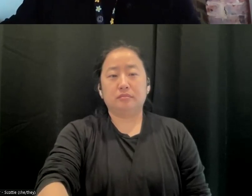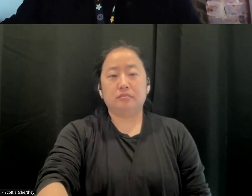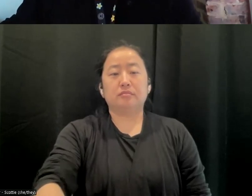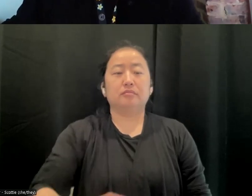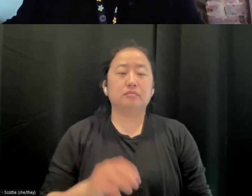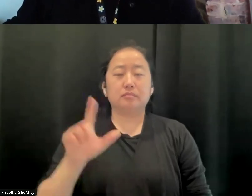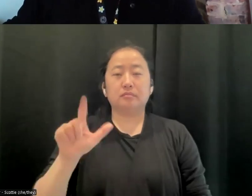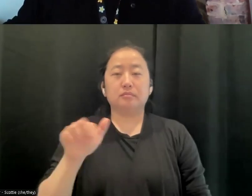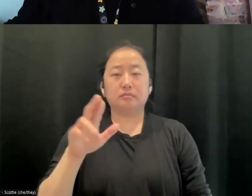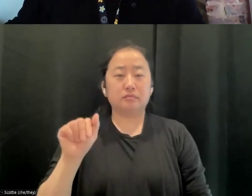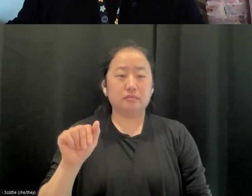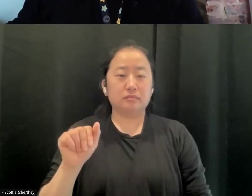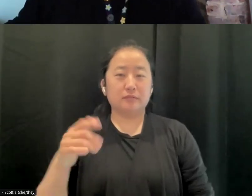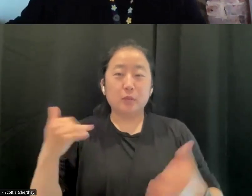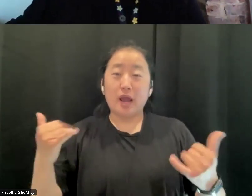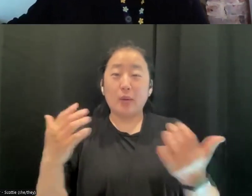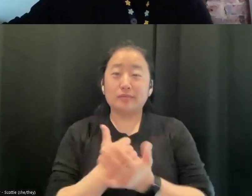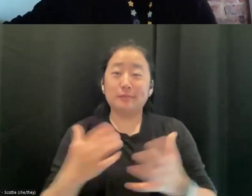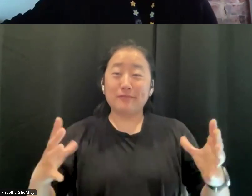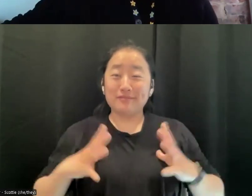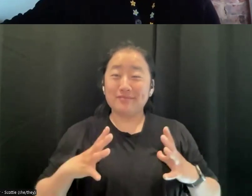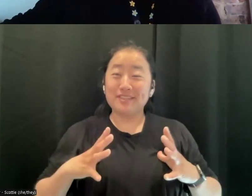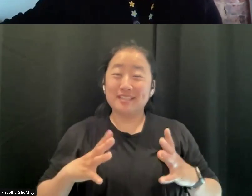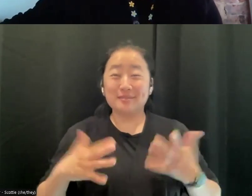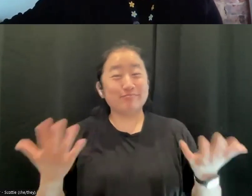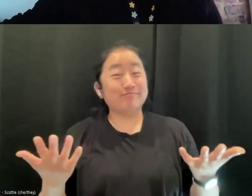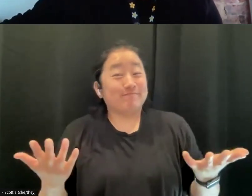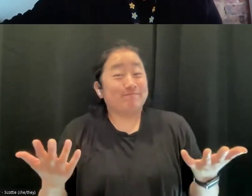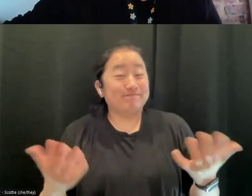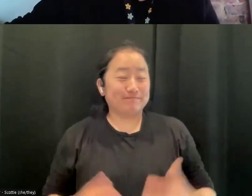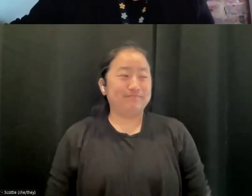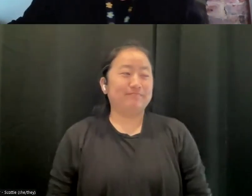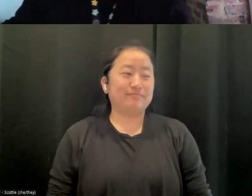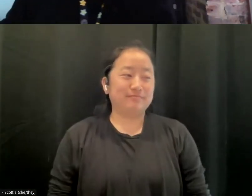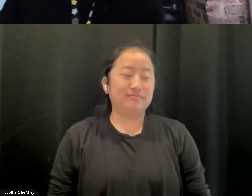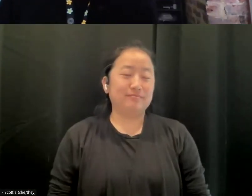I just want to go on vacation now, I just want to say. All right. Martha,